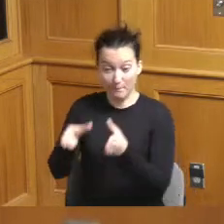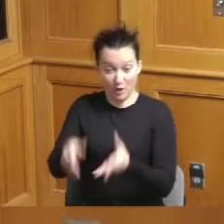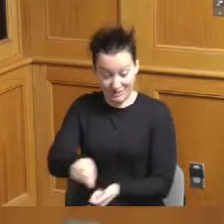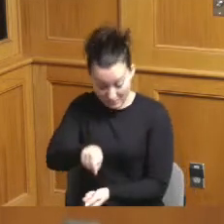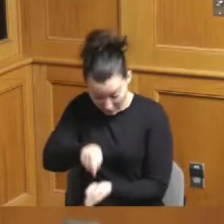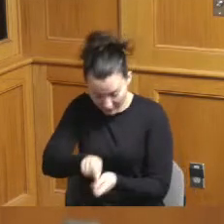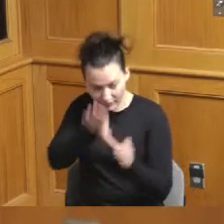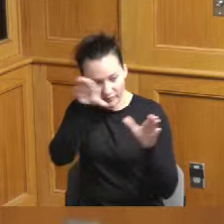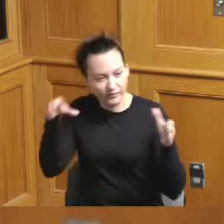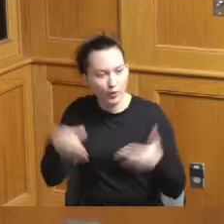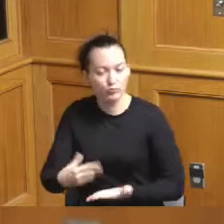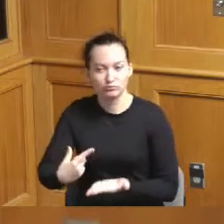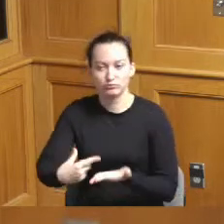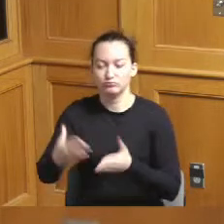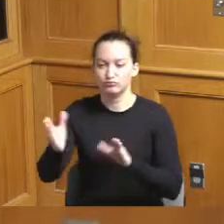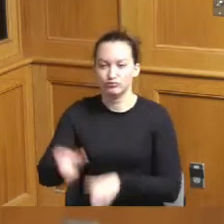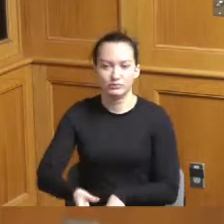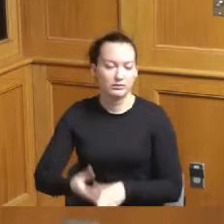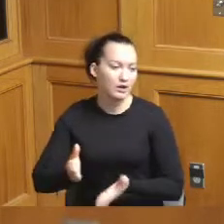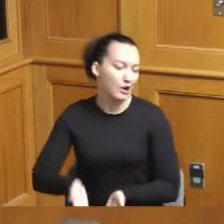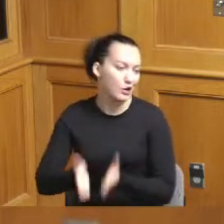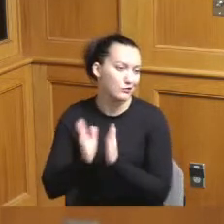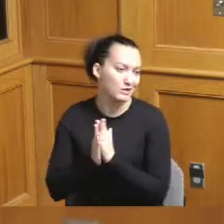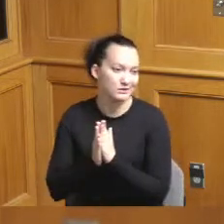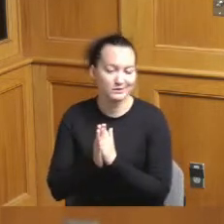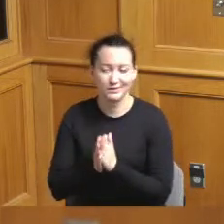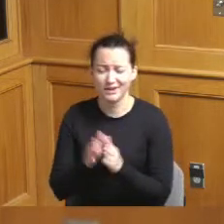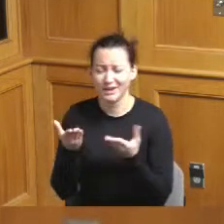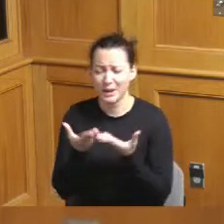to addressing the public records request which is sort of the biggest issue we're